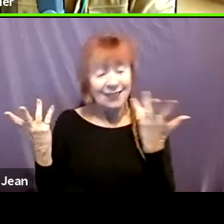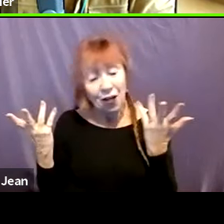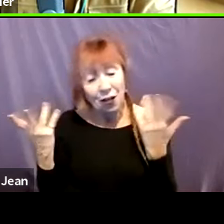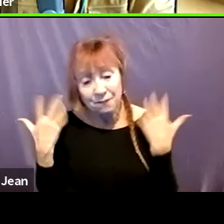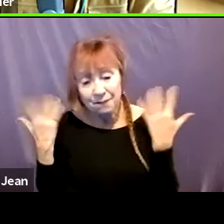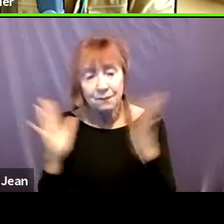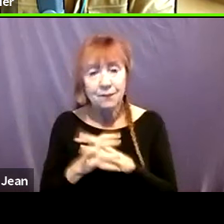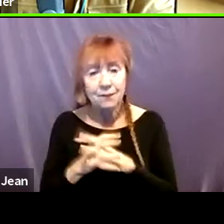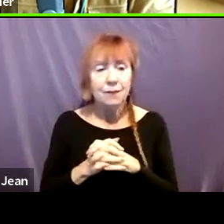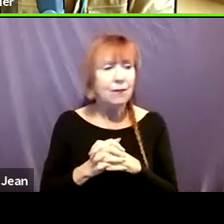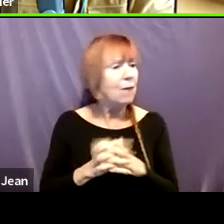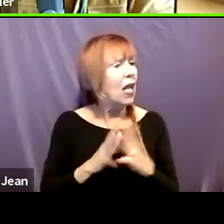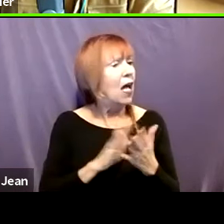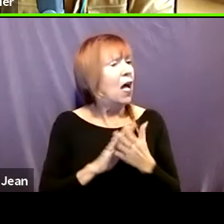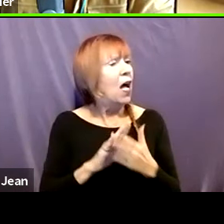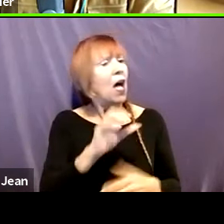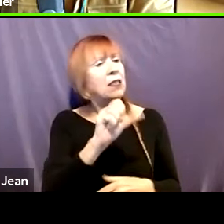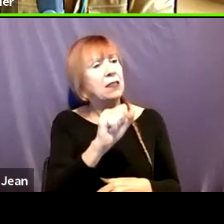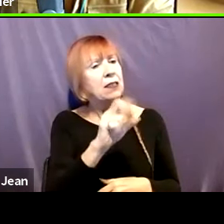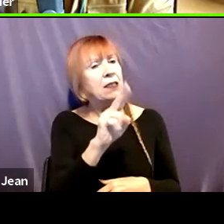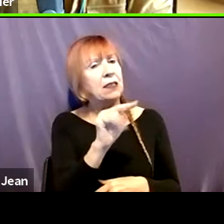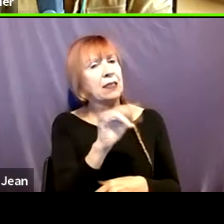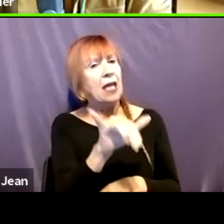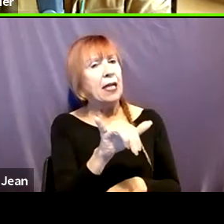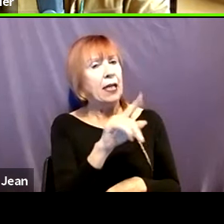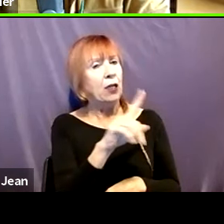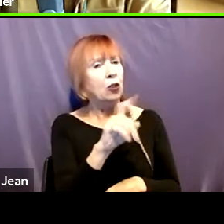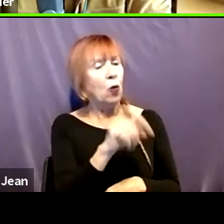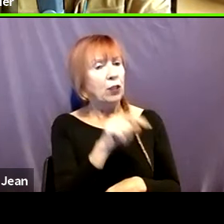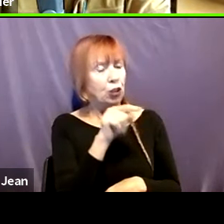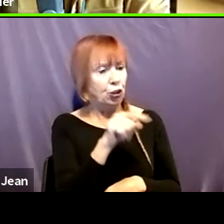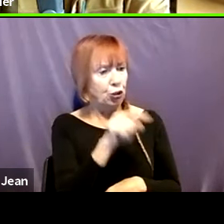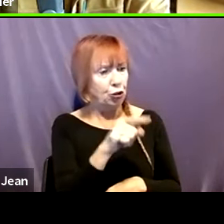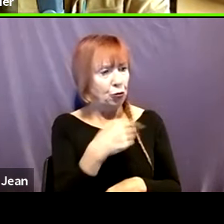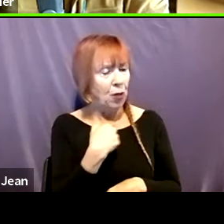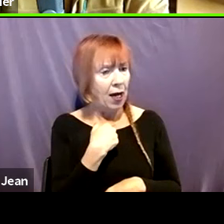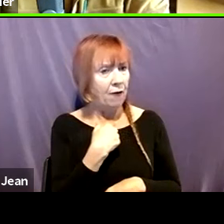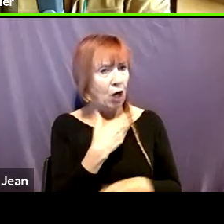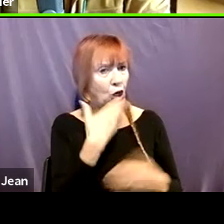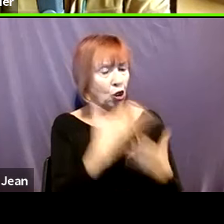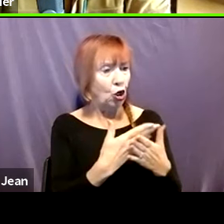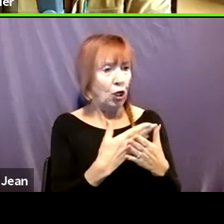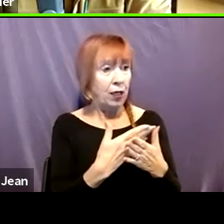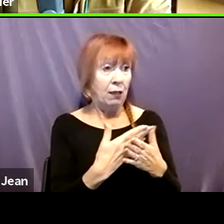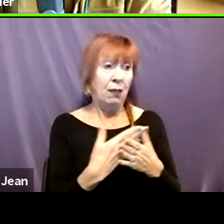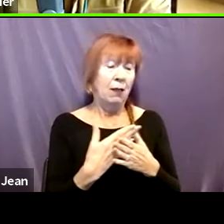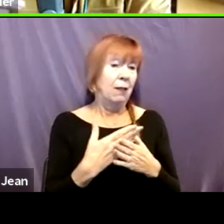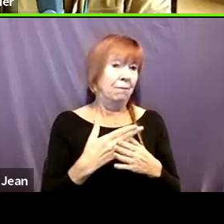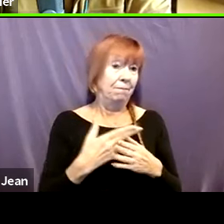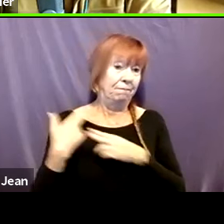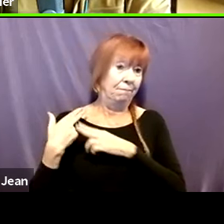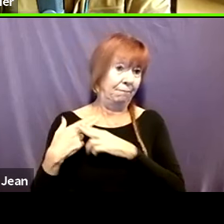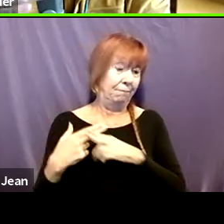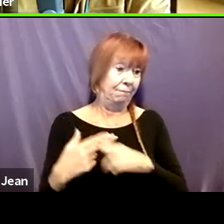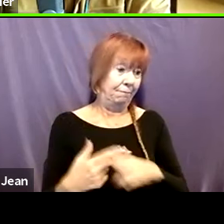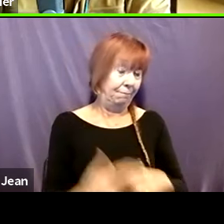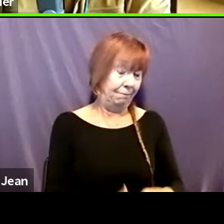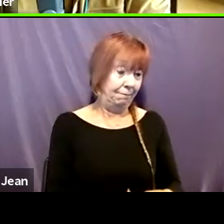Sonny, now, you've got a pretty good pedigree with a lot of shows that you've been on, like working your way up through